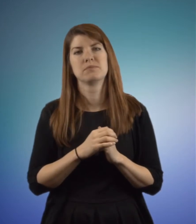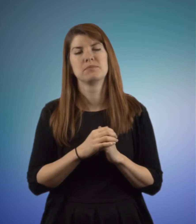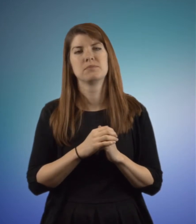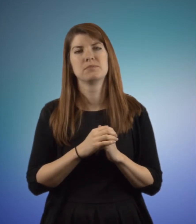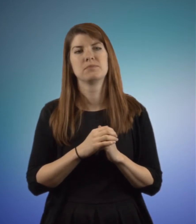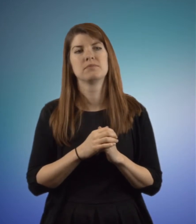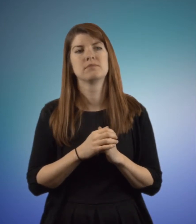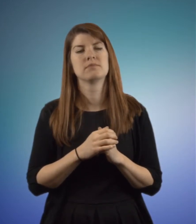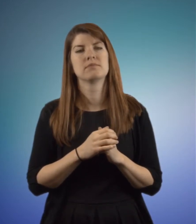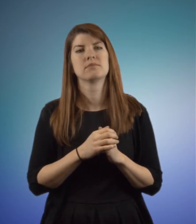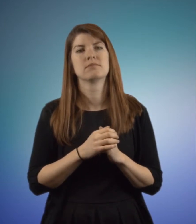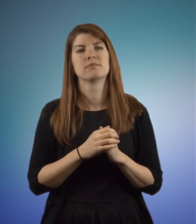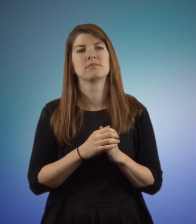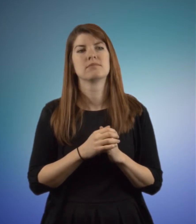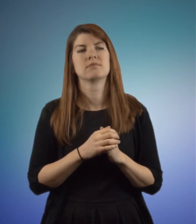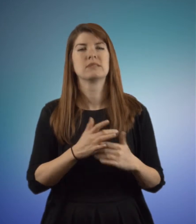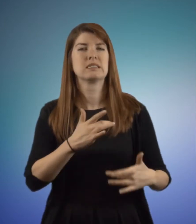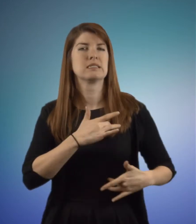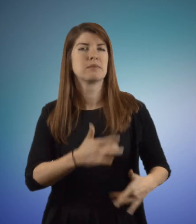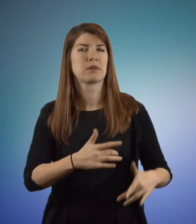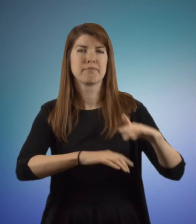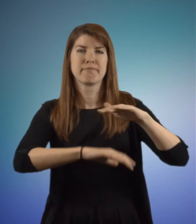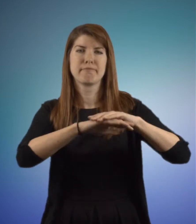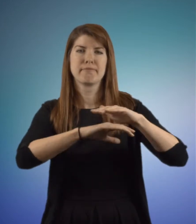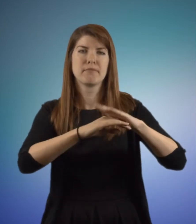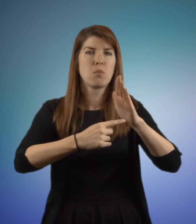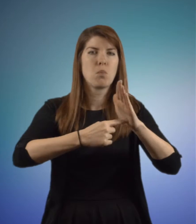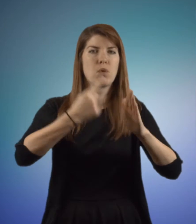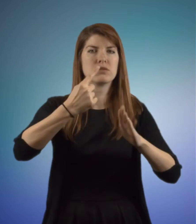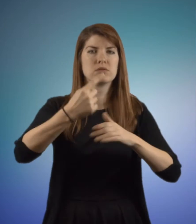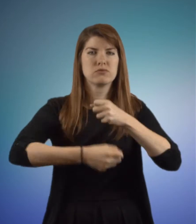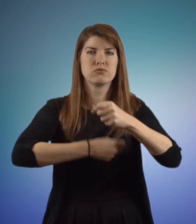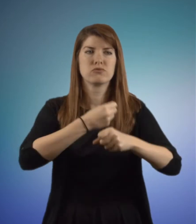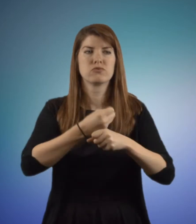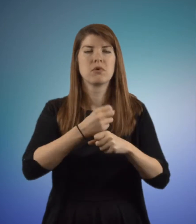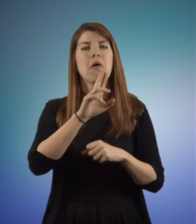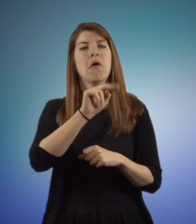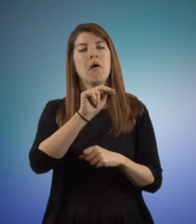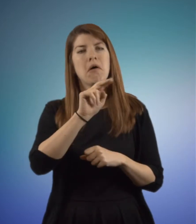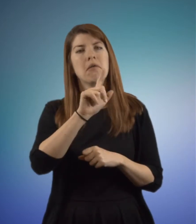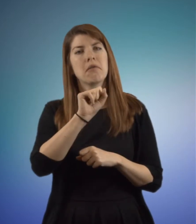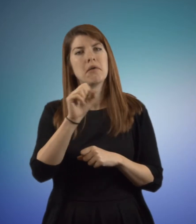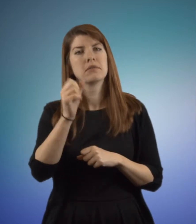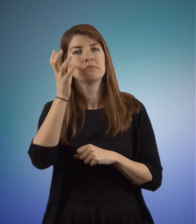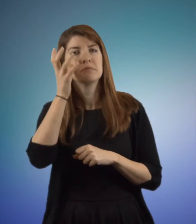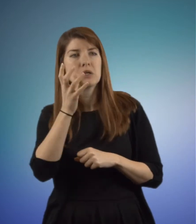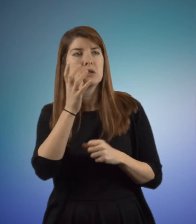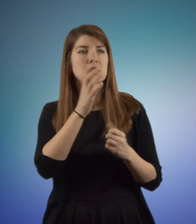It cannot, generally, occur more than once a year unless the parent or school agrees that it needs to be done more frequently.